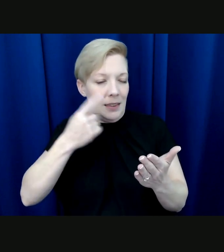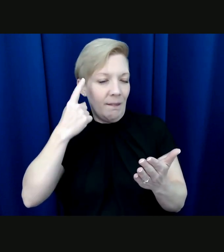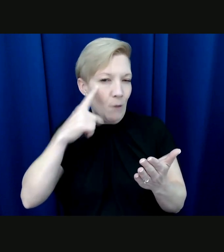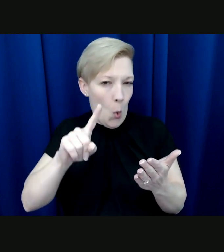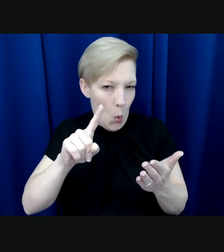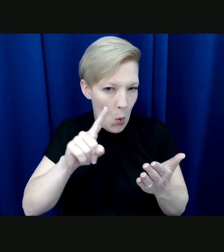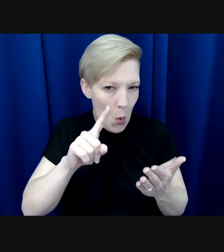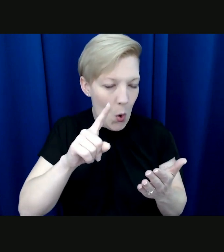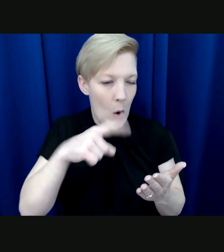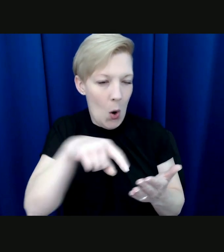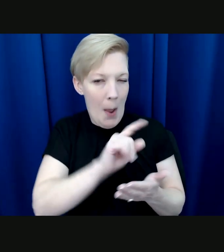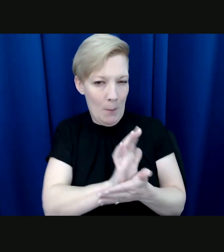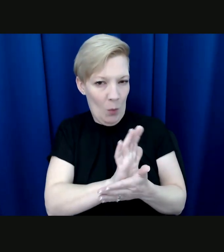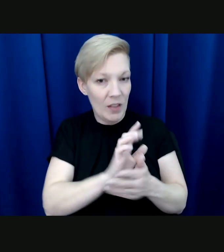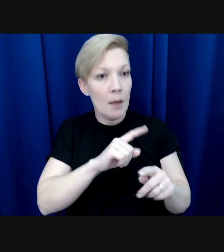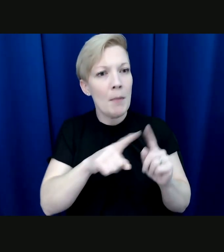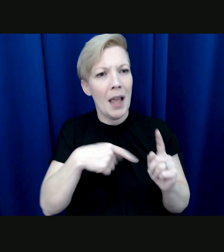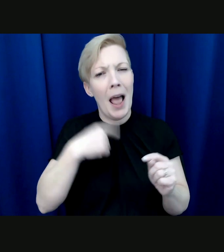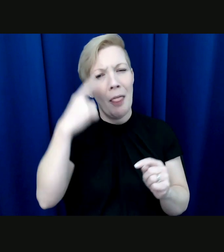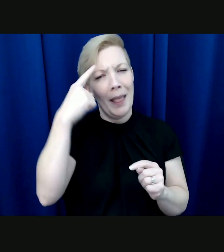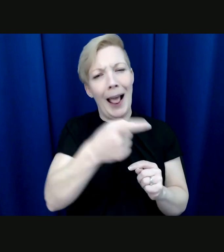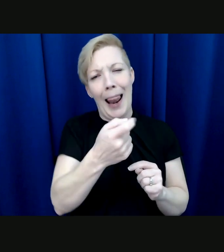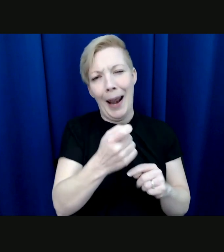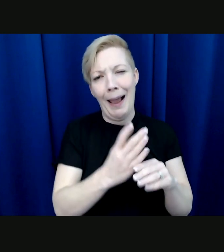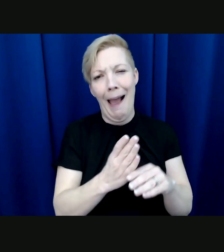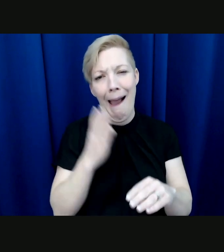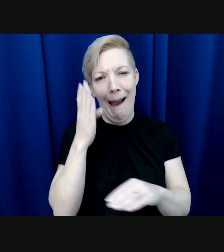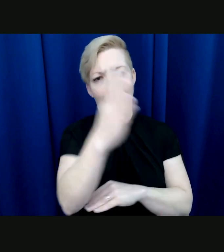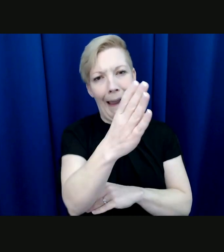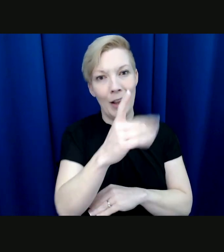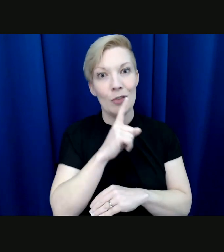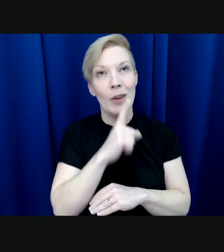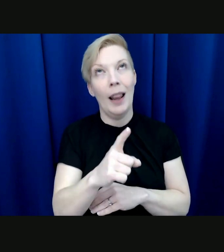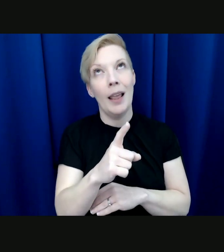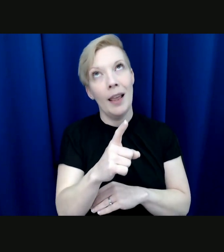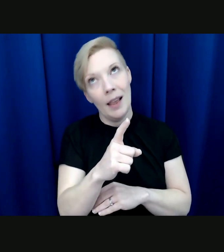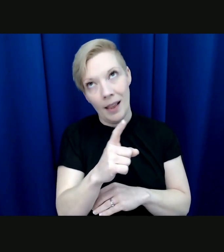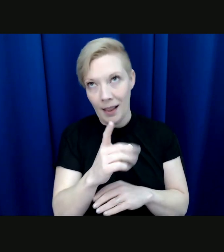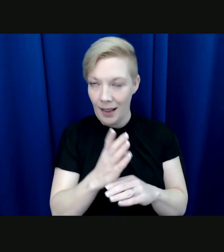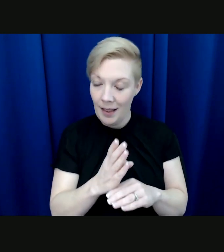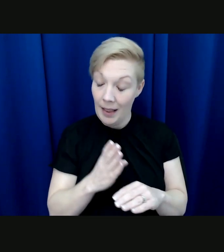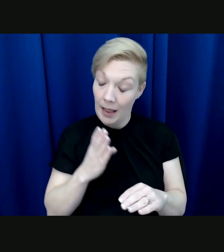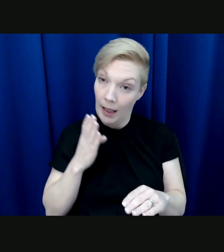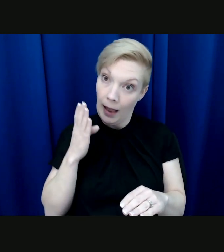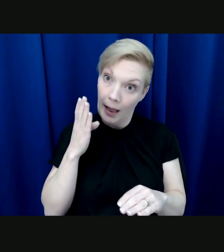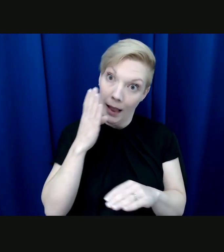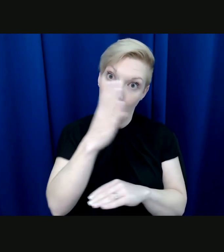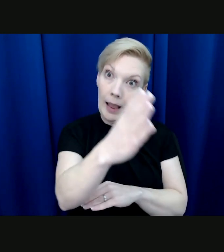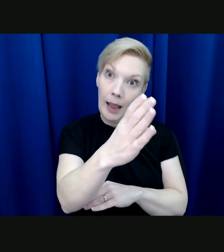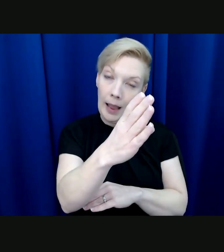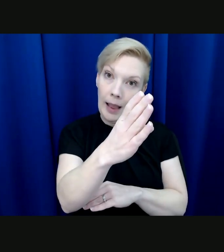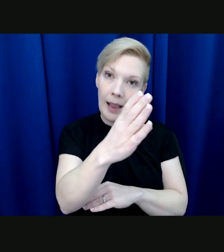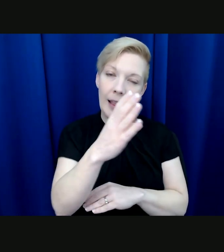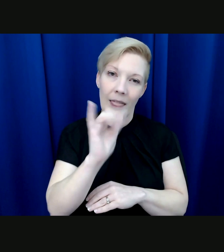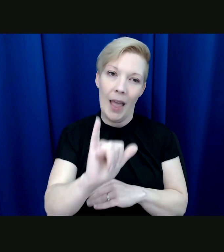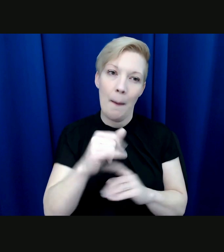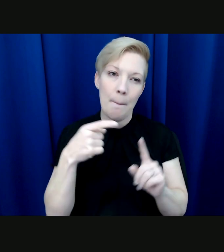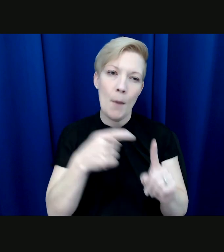to the point where, you know, they were bludgeoning the point. So but that said, I appreciated what they were what they were doing.